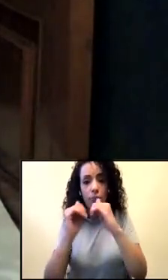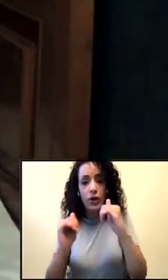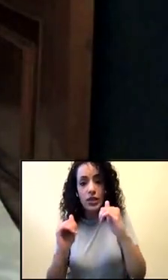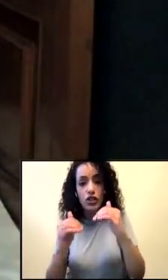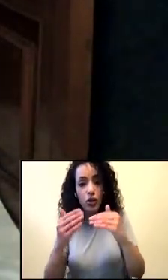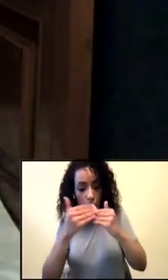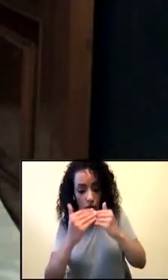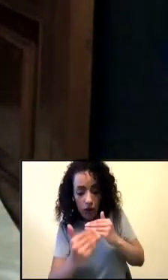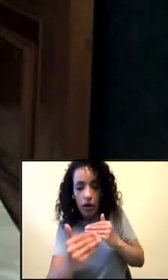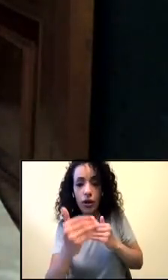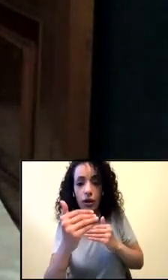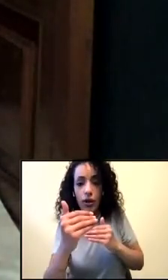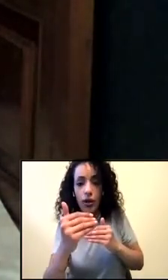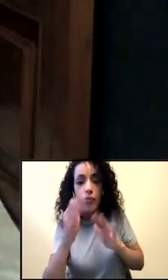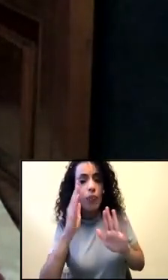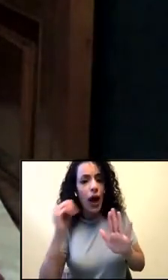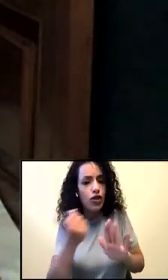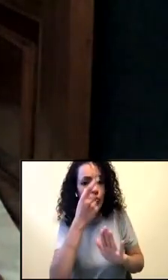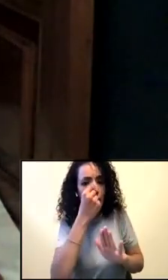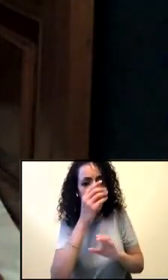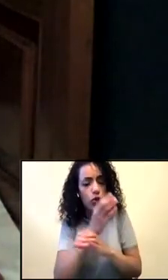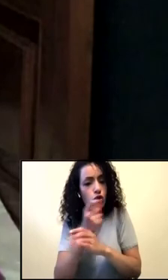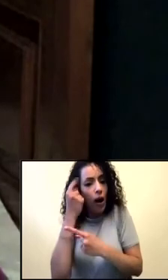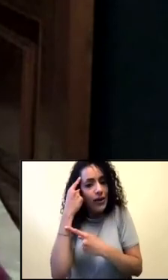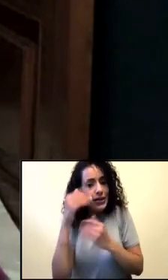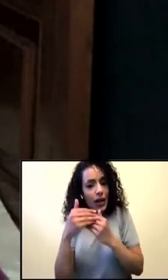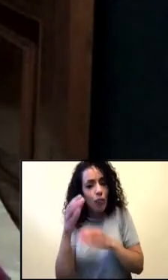I shouldn't be able to understand more about it or try and empathize with their experience.